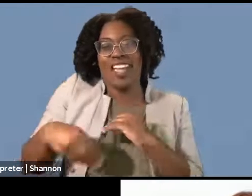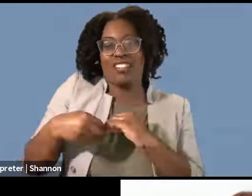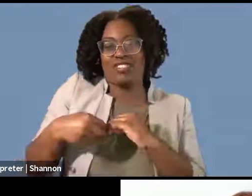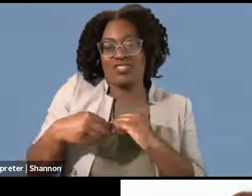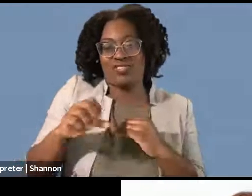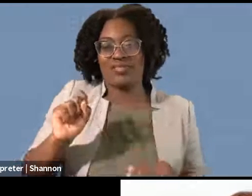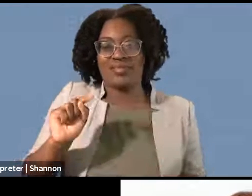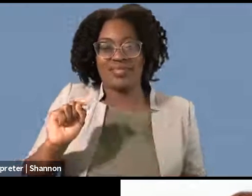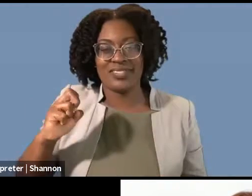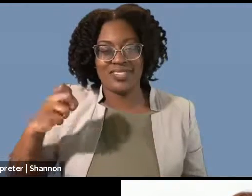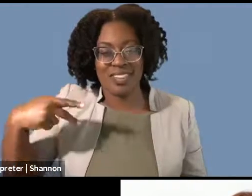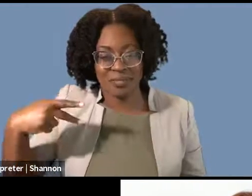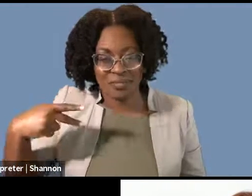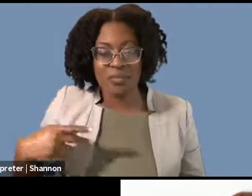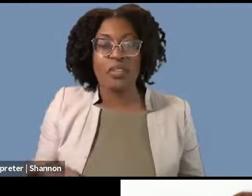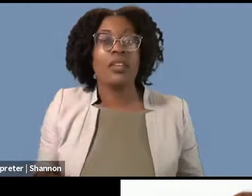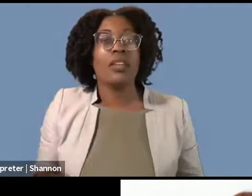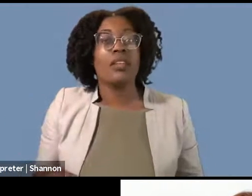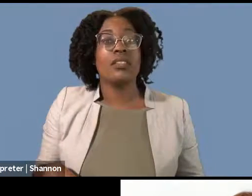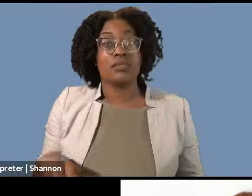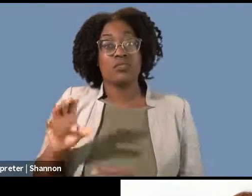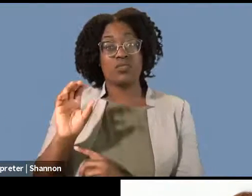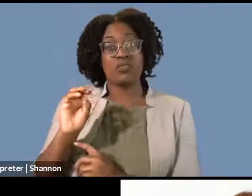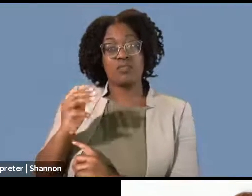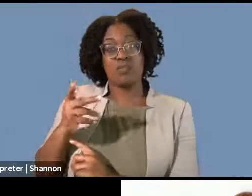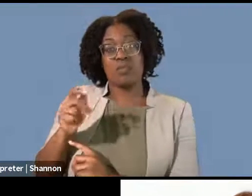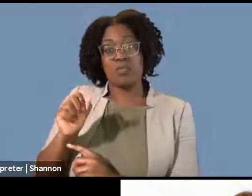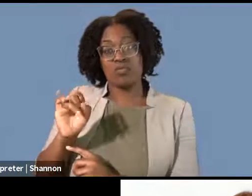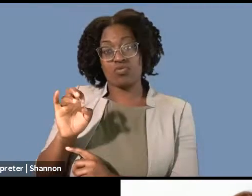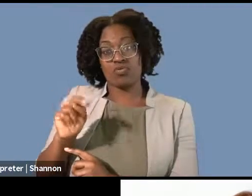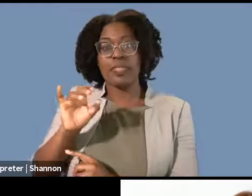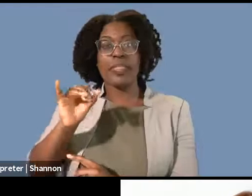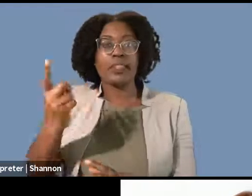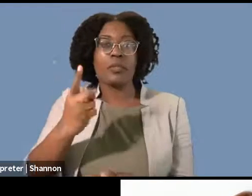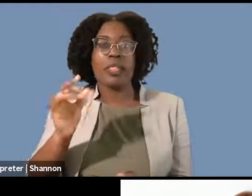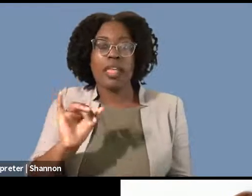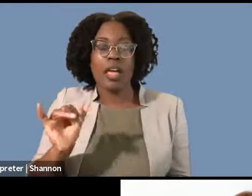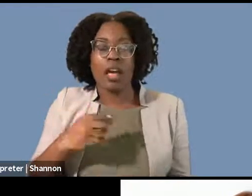for me, compassion is something, you know, you see people who are suffering, and so on, but